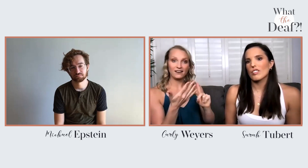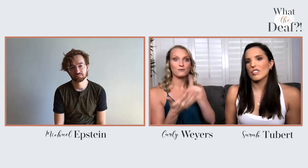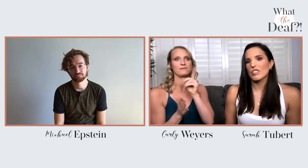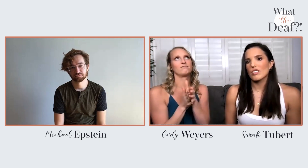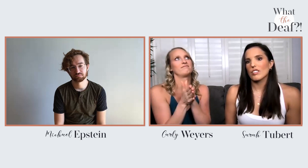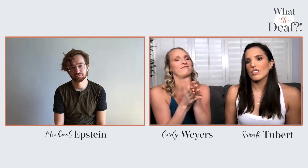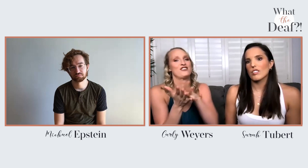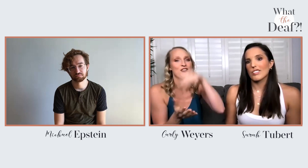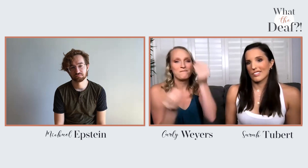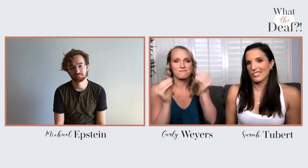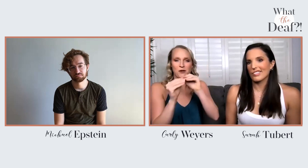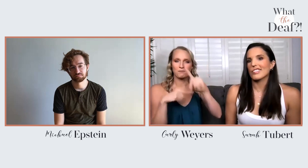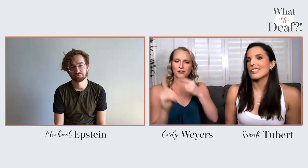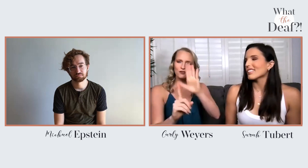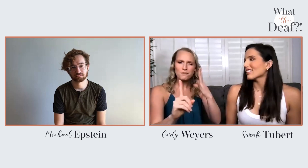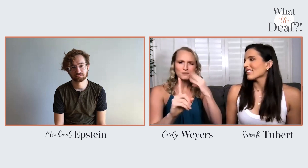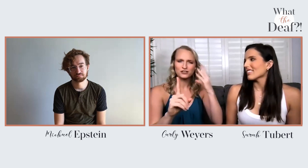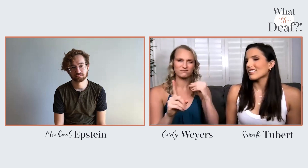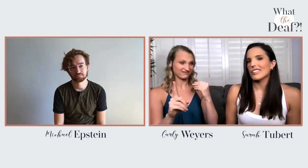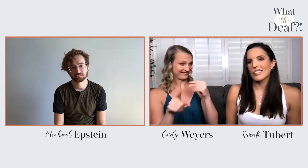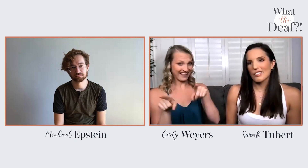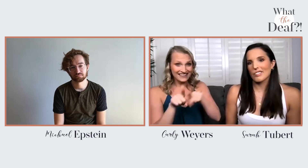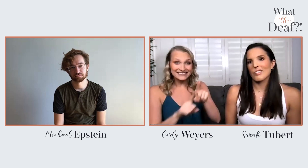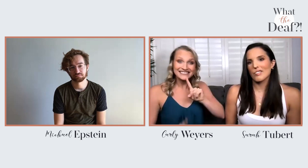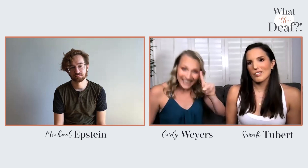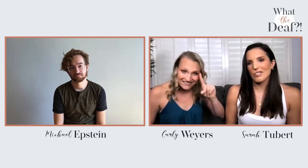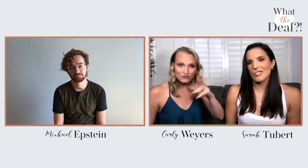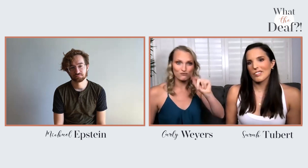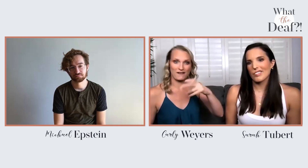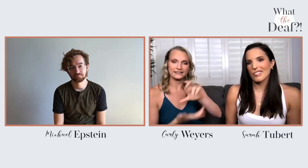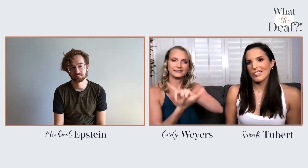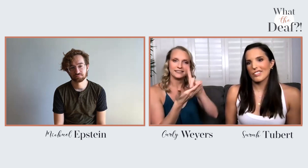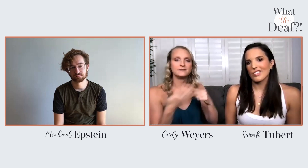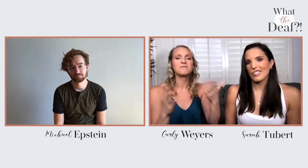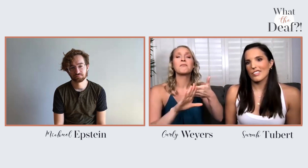specializing in graphic design. So we are so excited to learn about your experience as a deaf graphic designer.